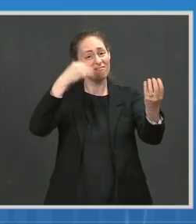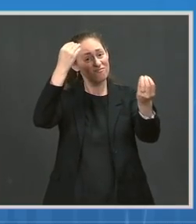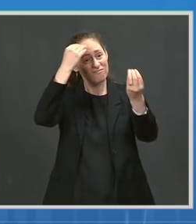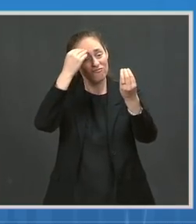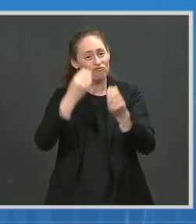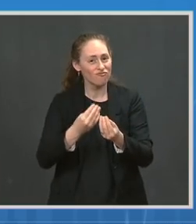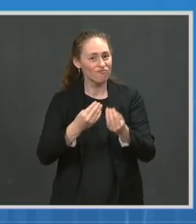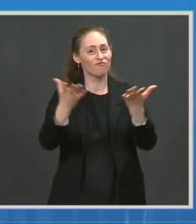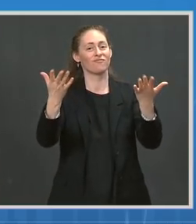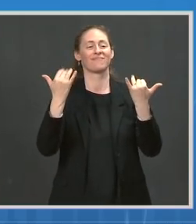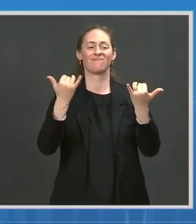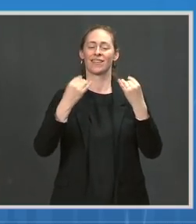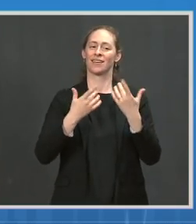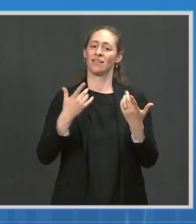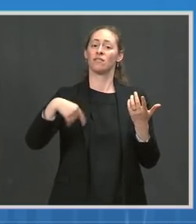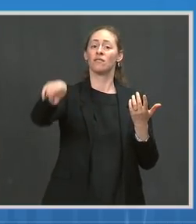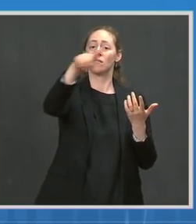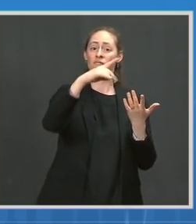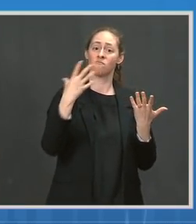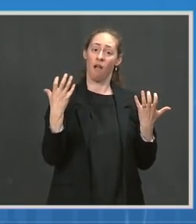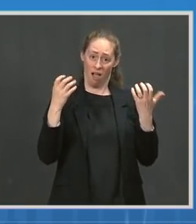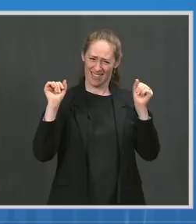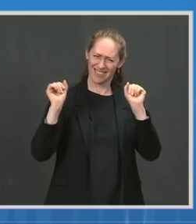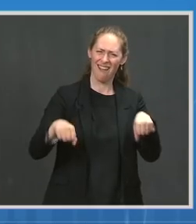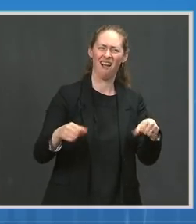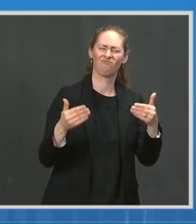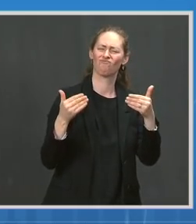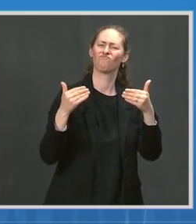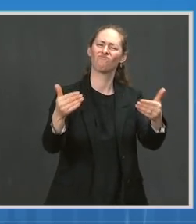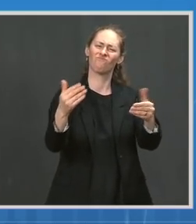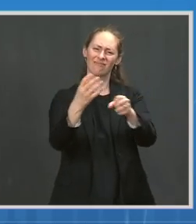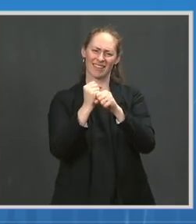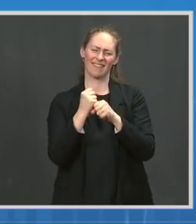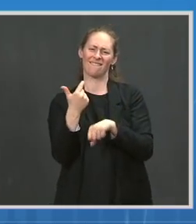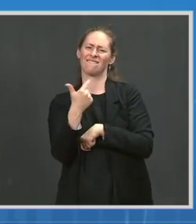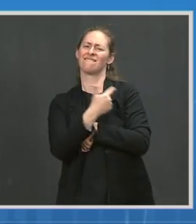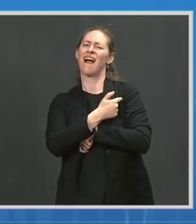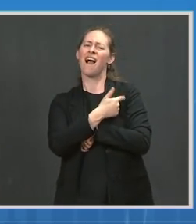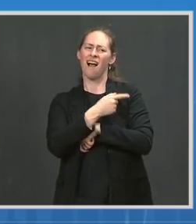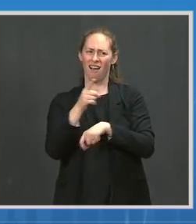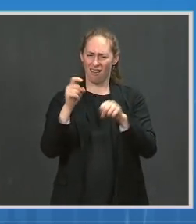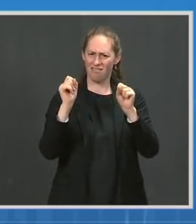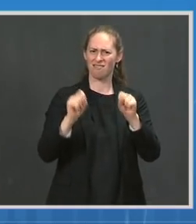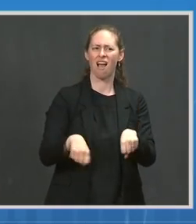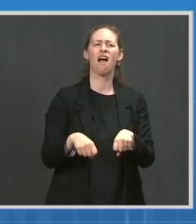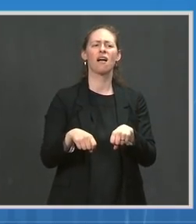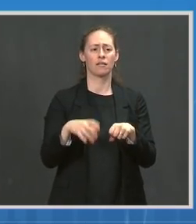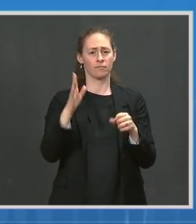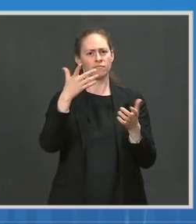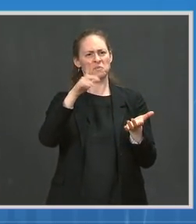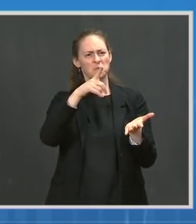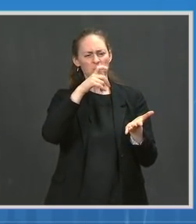for COVID-19 vaccine that can get vaccinated. And, by "adults," I really do mean a little bit below that.